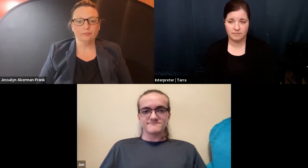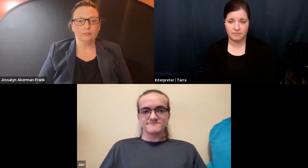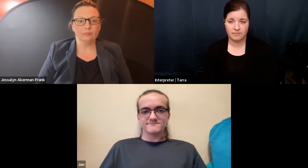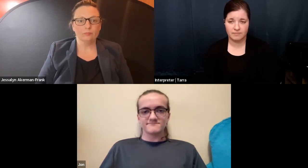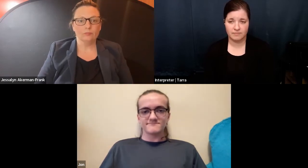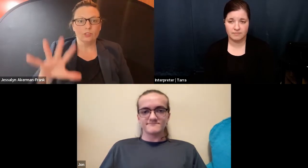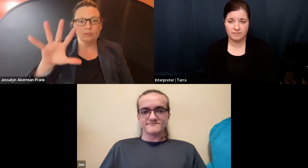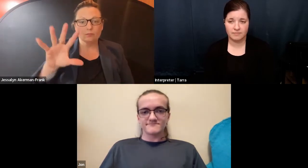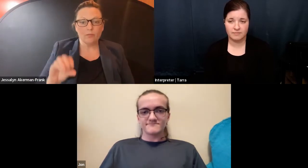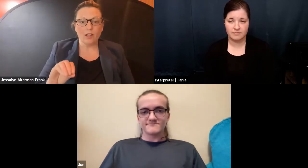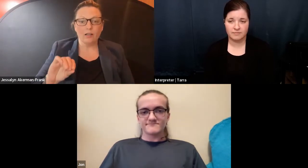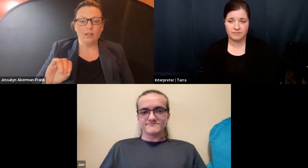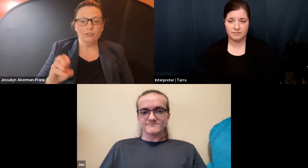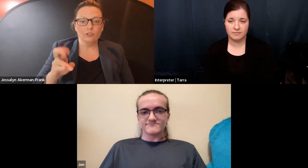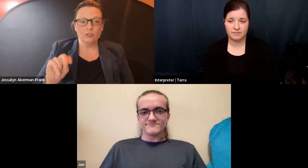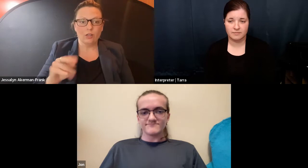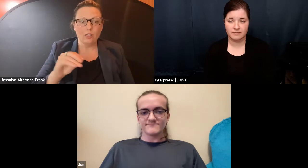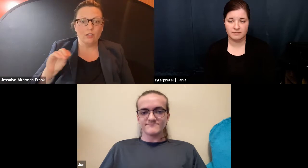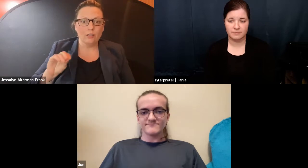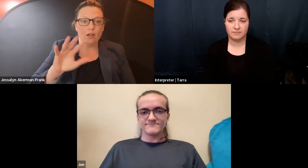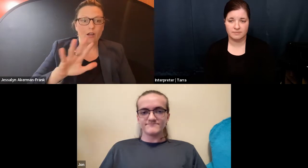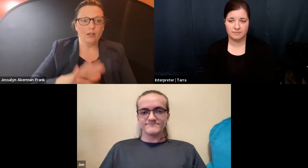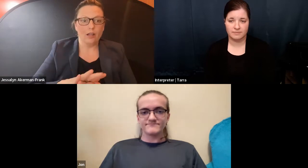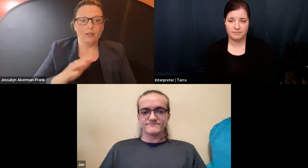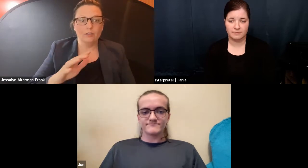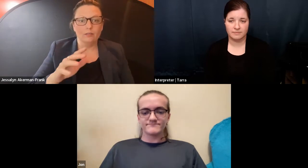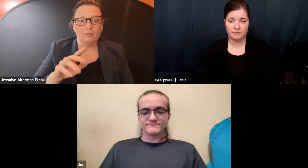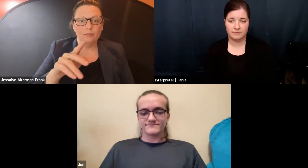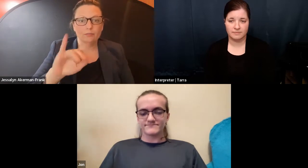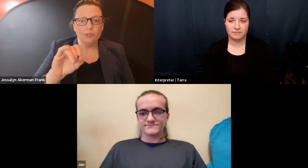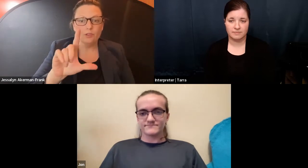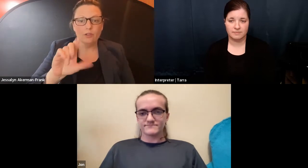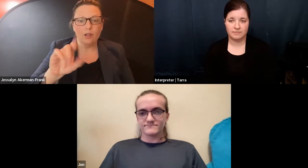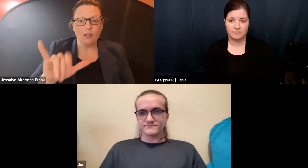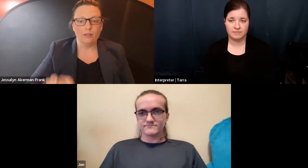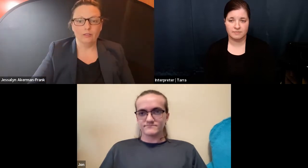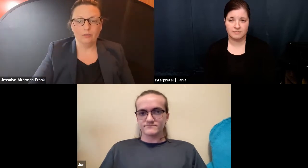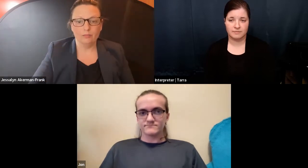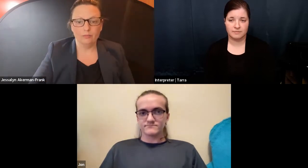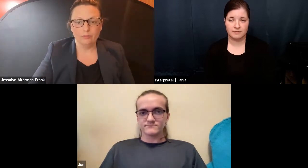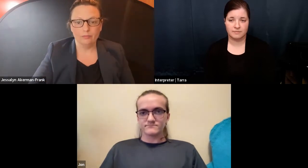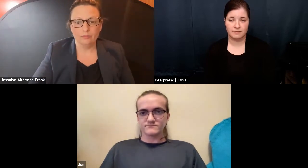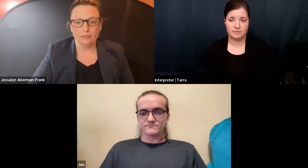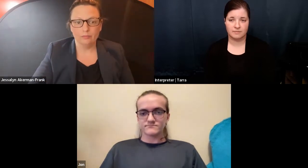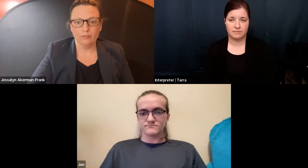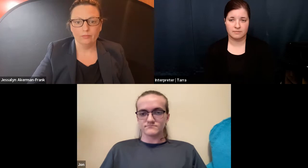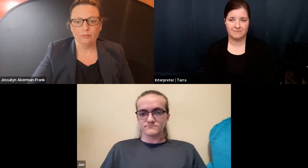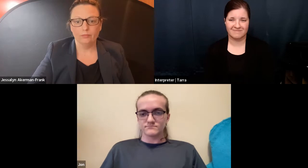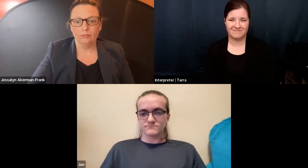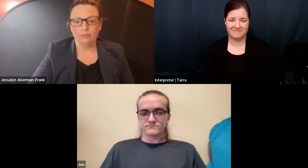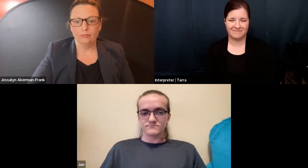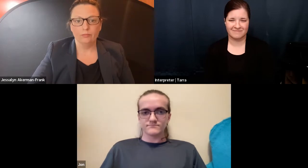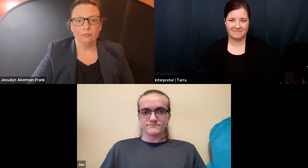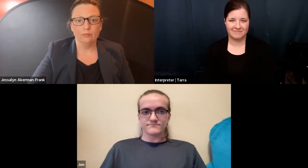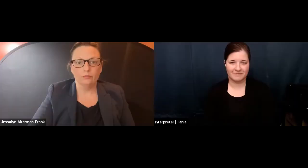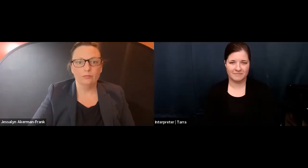And, yeah, that's my language.